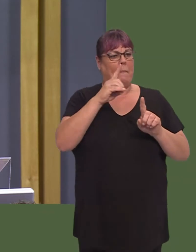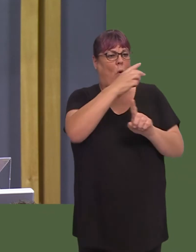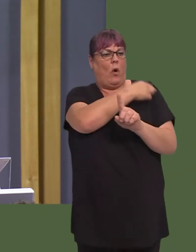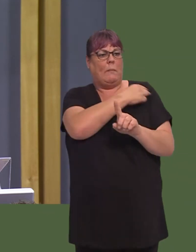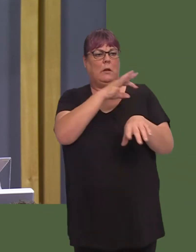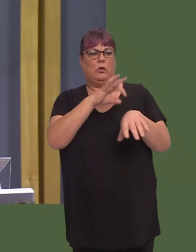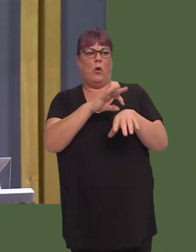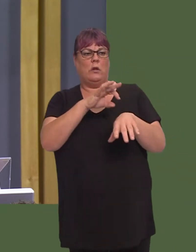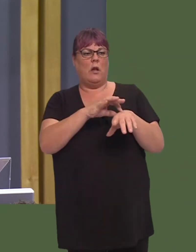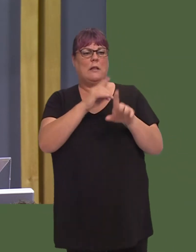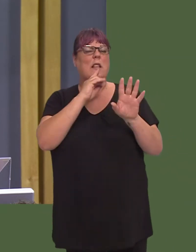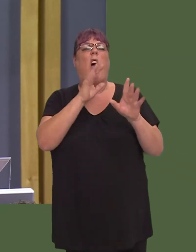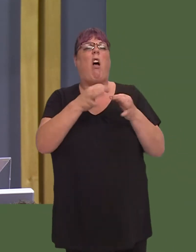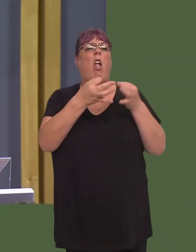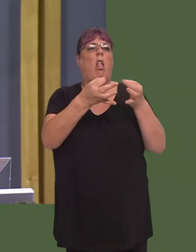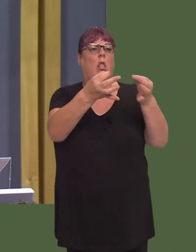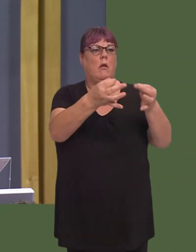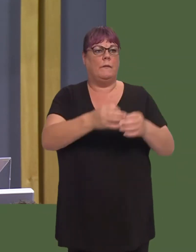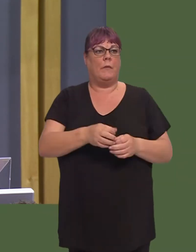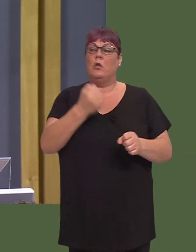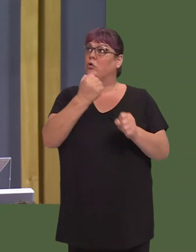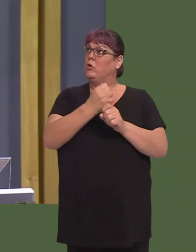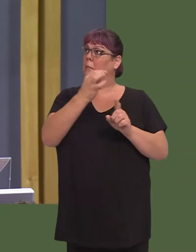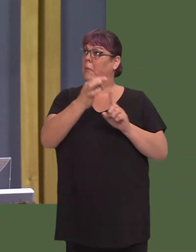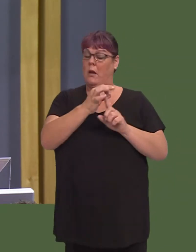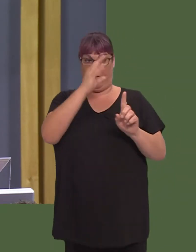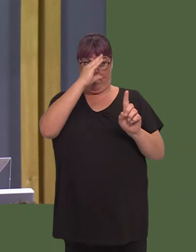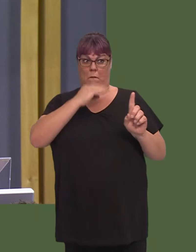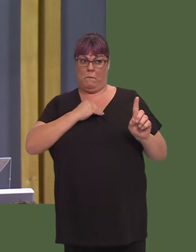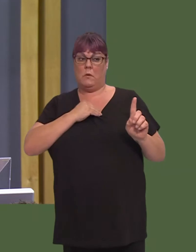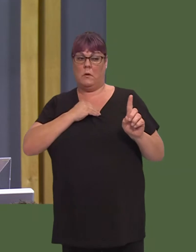approved up to £3,000 of funding for the Wales against scams partnership, which is